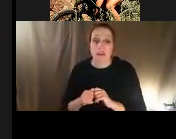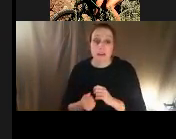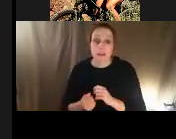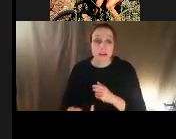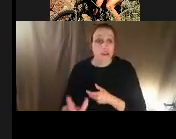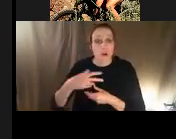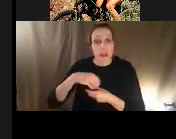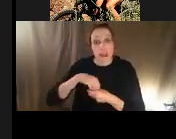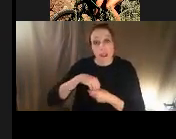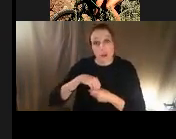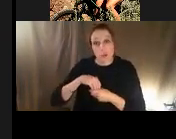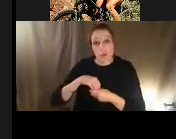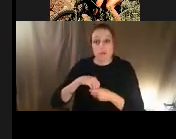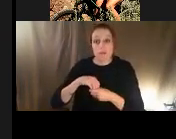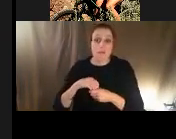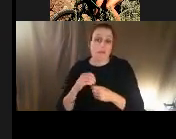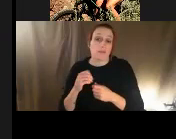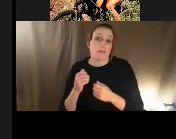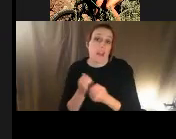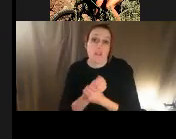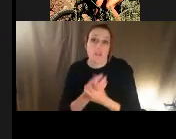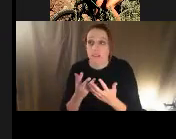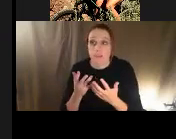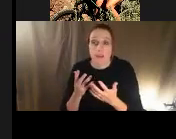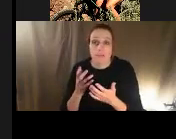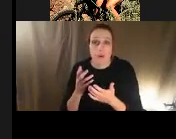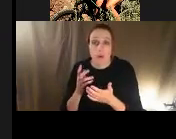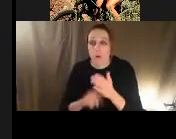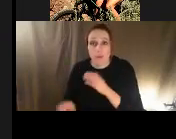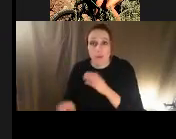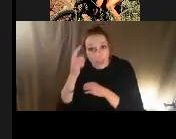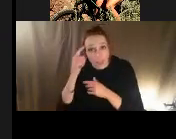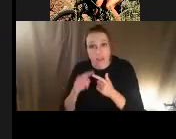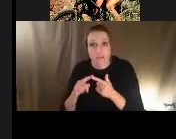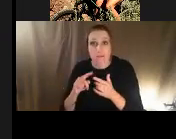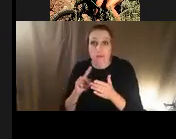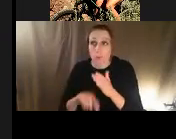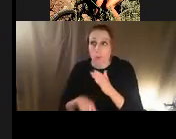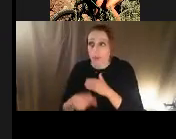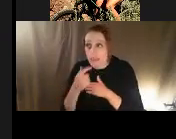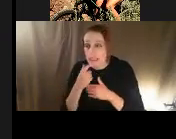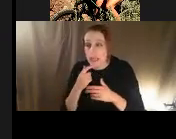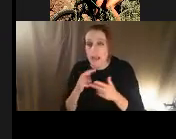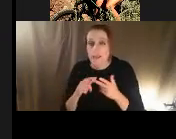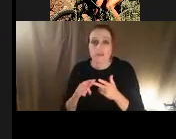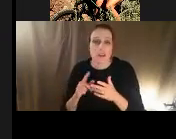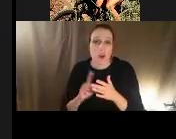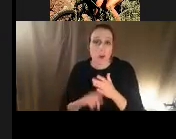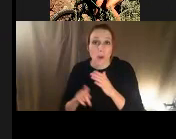might think, what they tend to say, and what they make. It's all involved in systems, attitudes, and